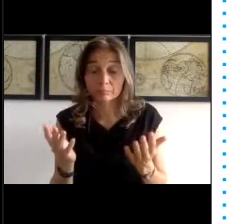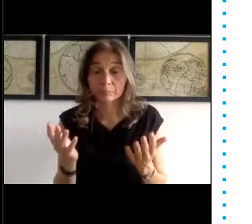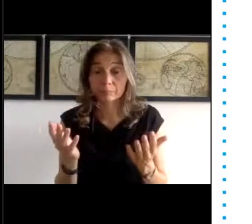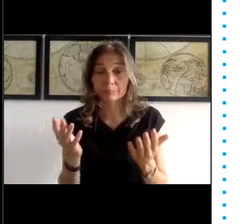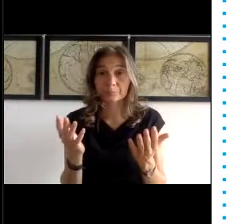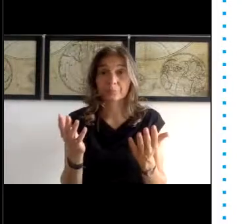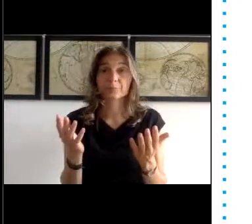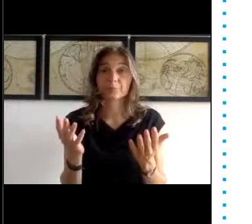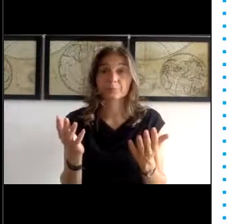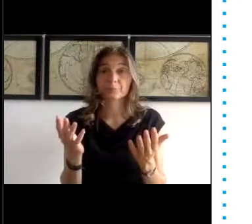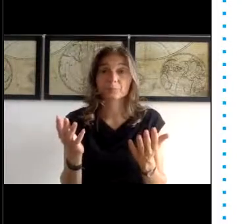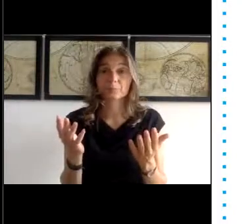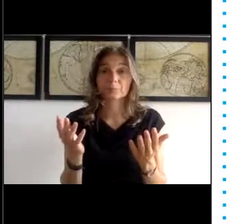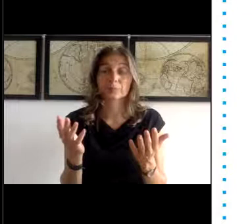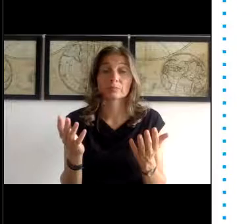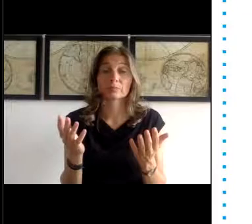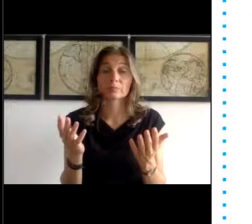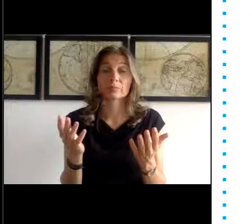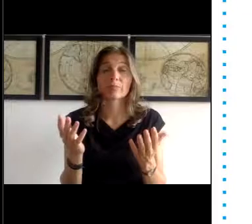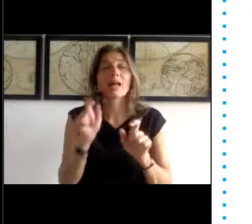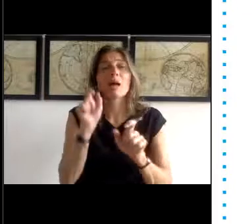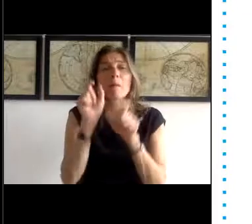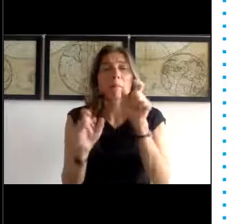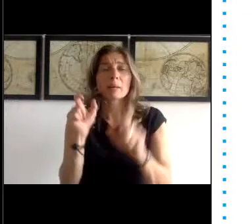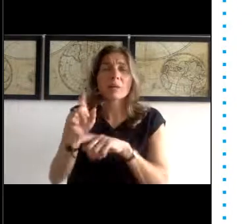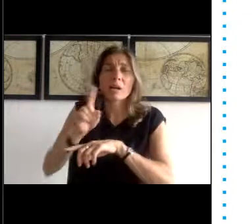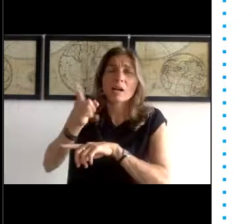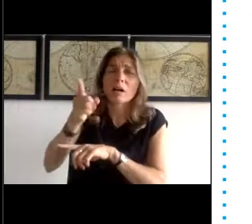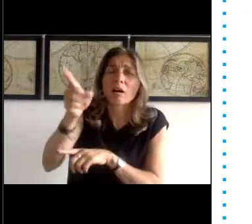There will be a research report and a Policy recommendations report